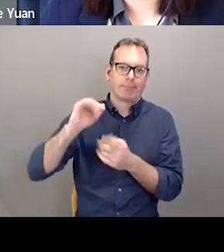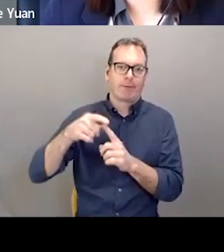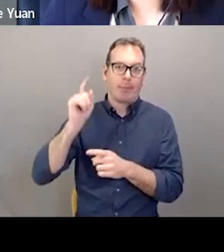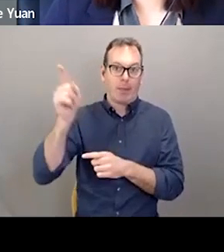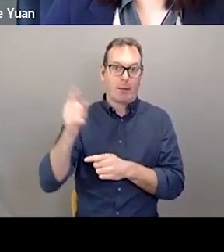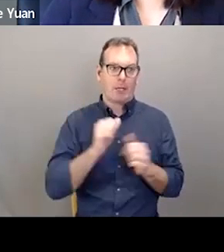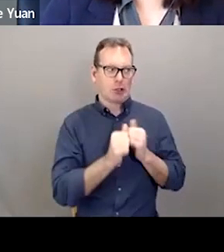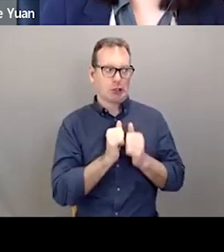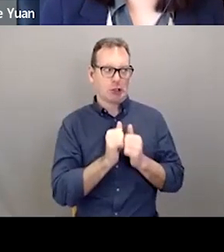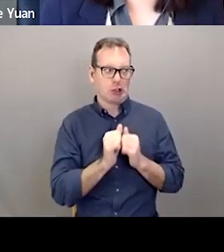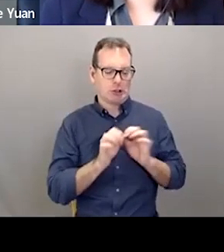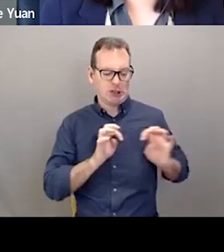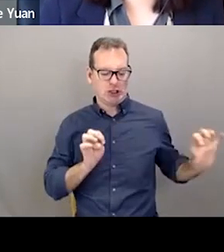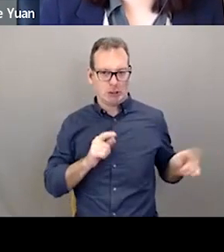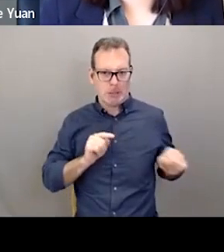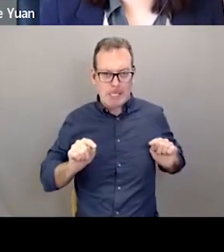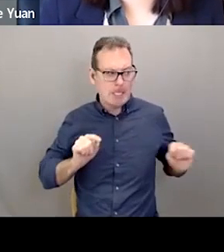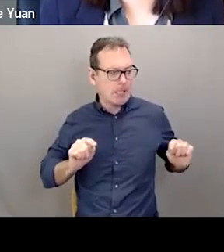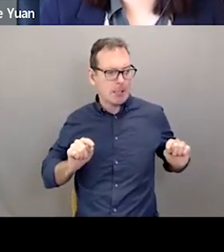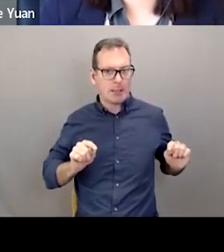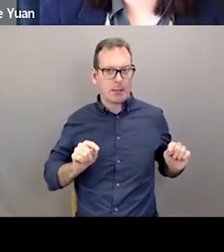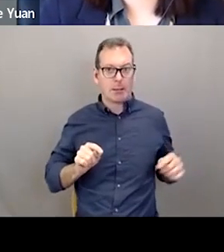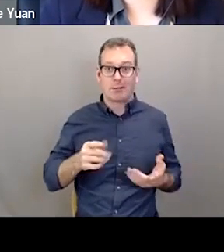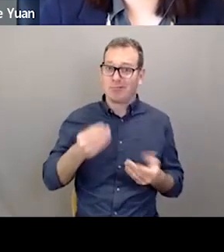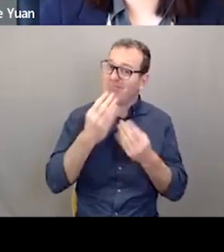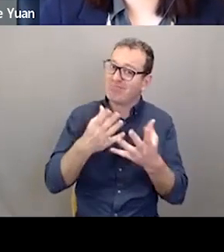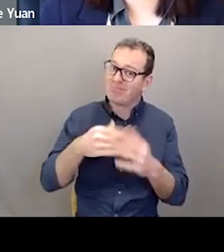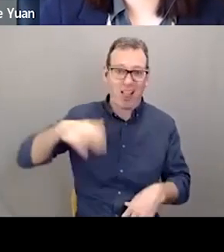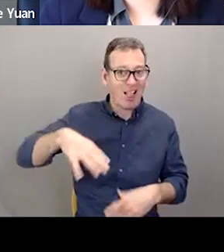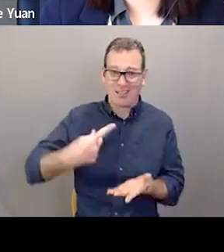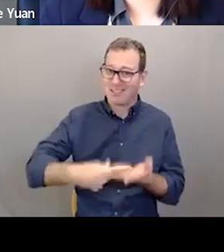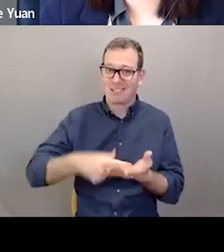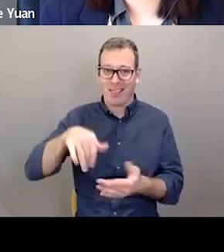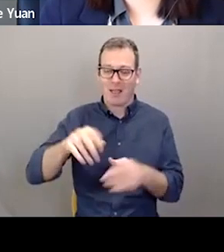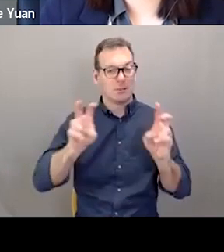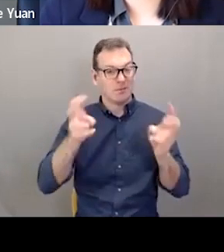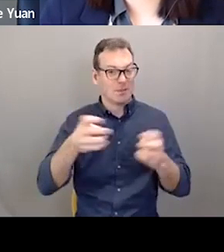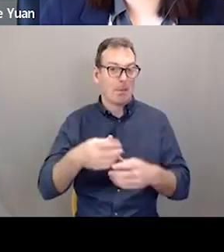very important and we haven't mentioned it yet and that's a big factor and what's happening is right